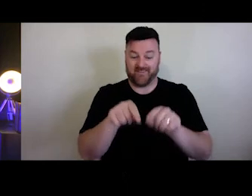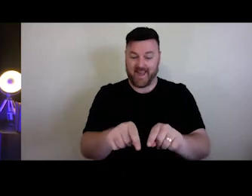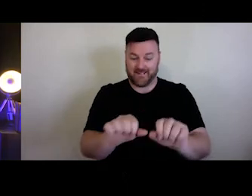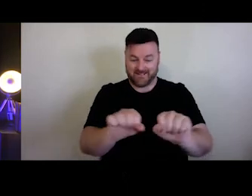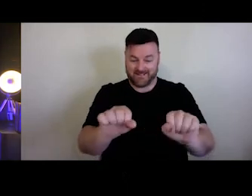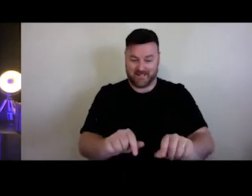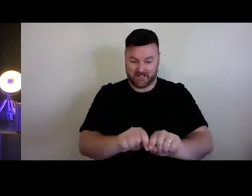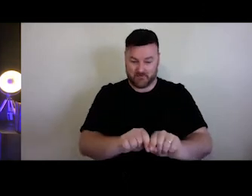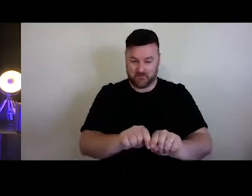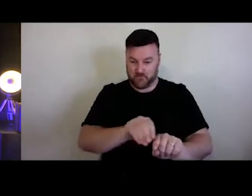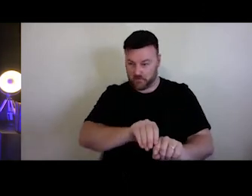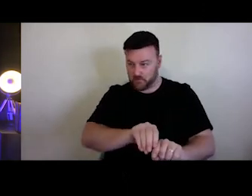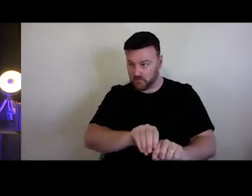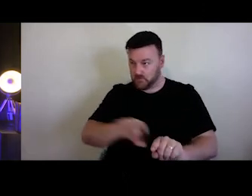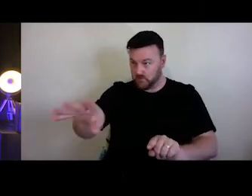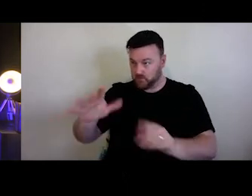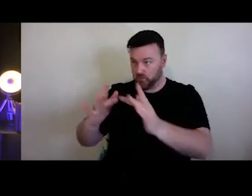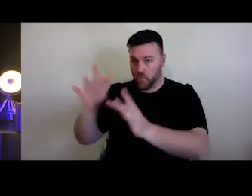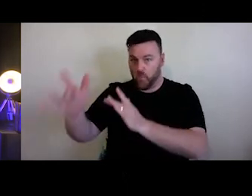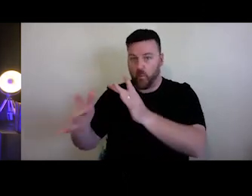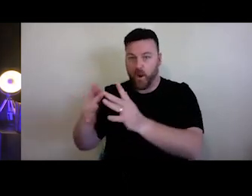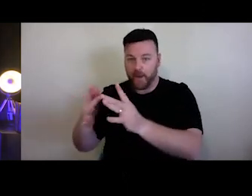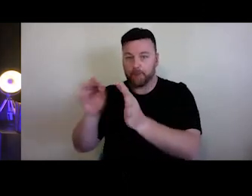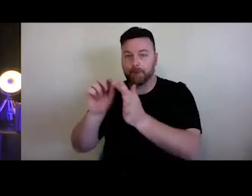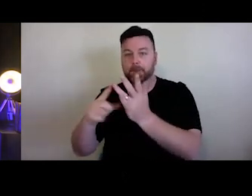this web-based portal so you put in the streaming encoder key for that